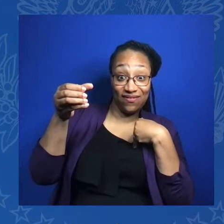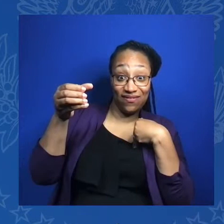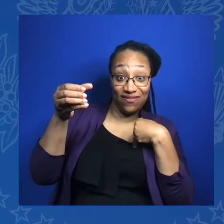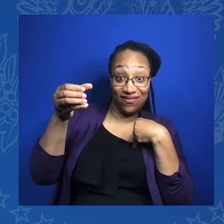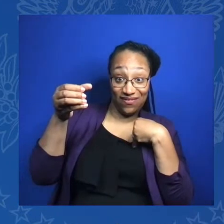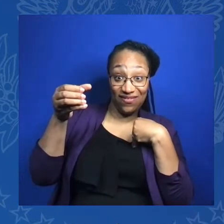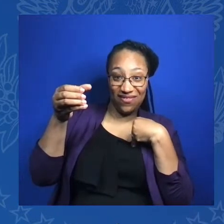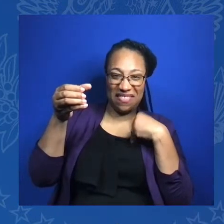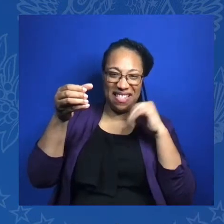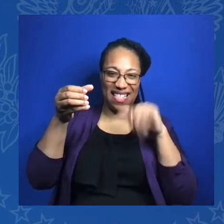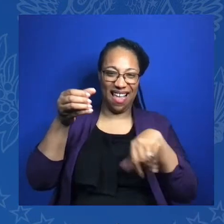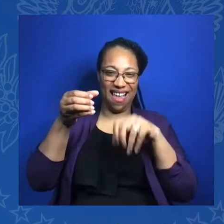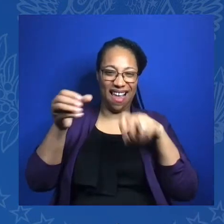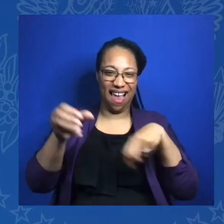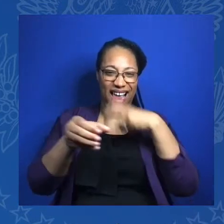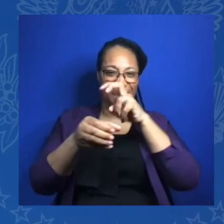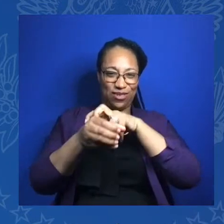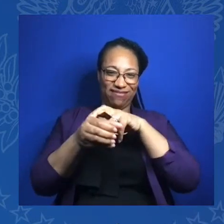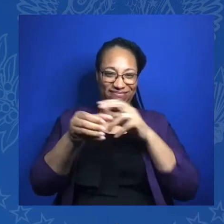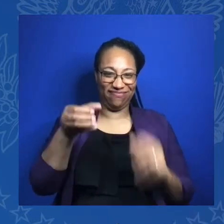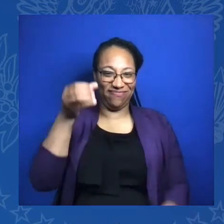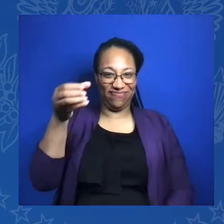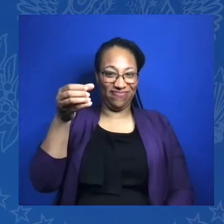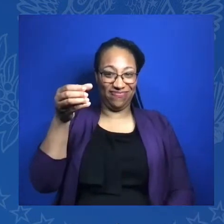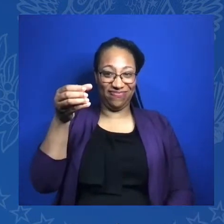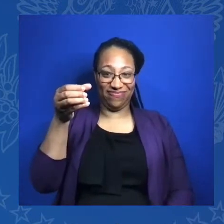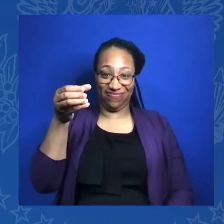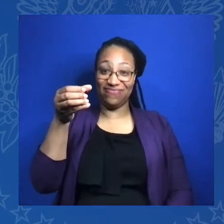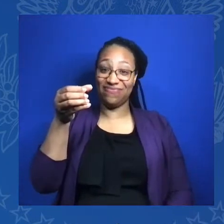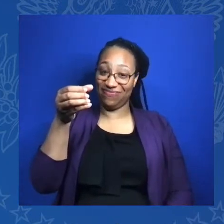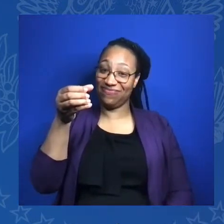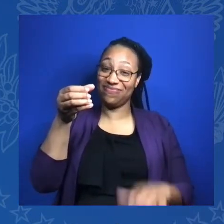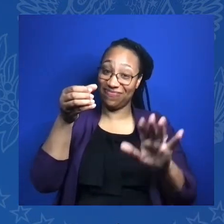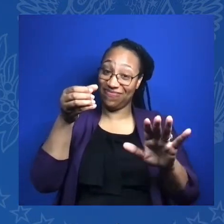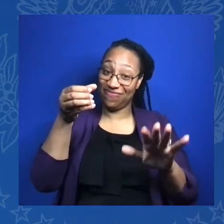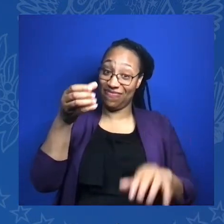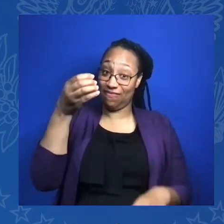I'd like to make a toast, seriously. At this inflection point in history,